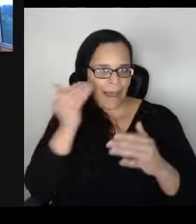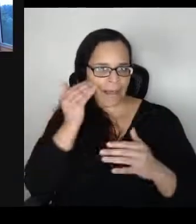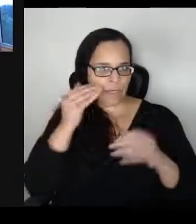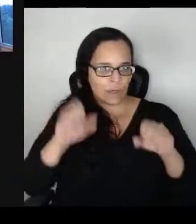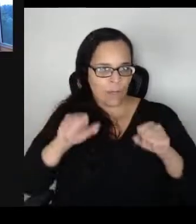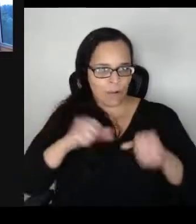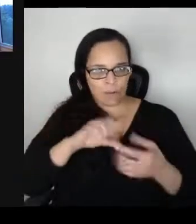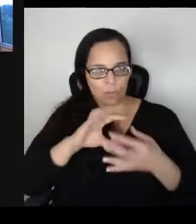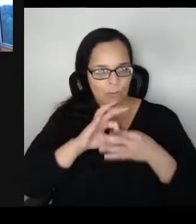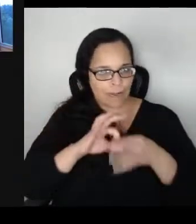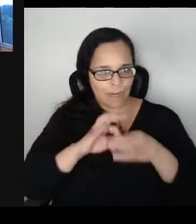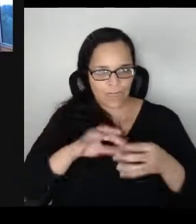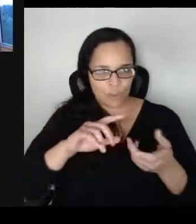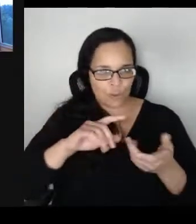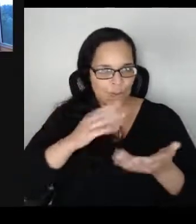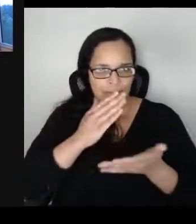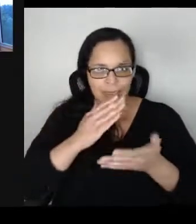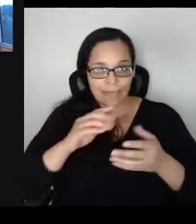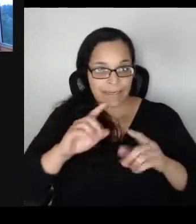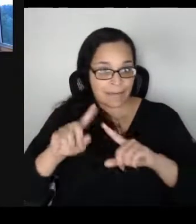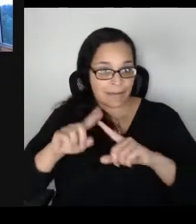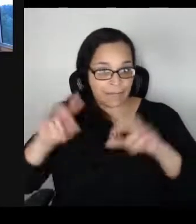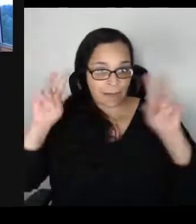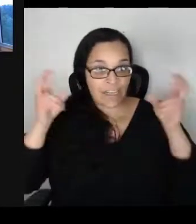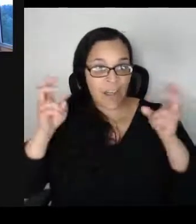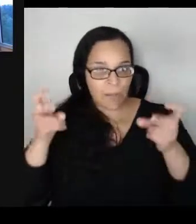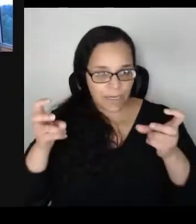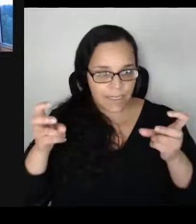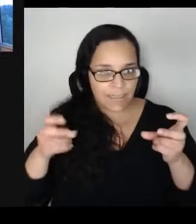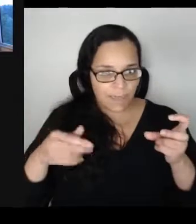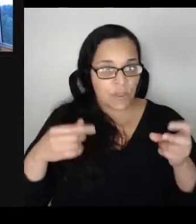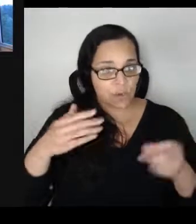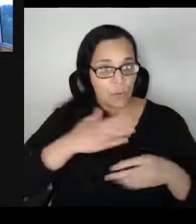So I'll say this just because from my own personal experience,